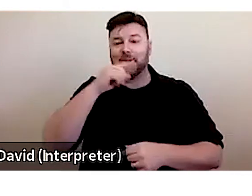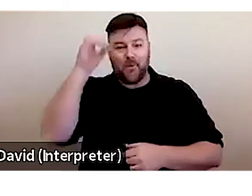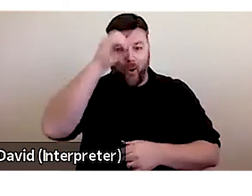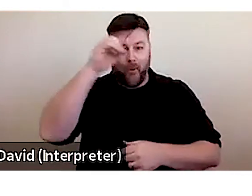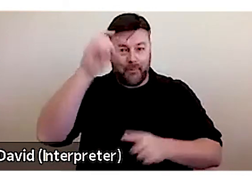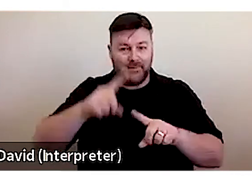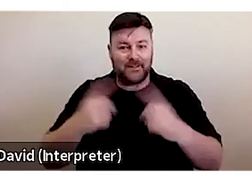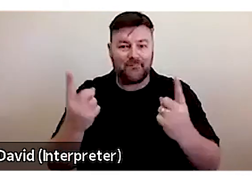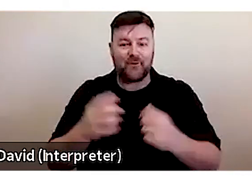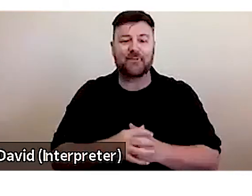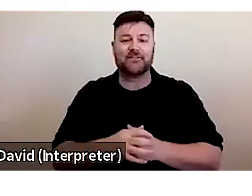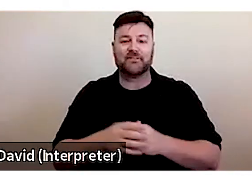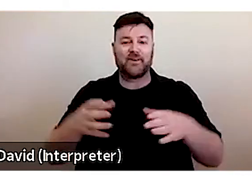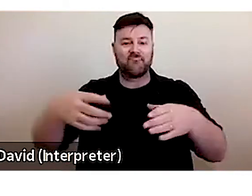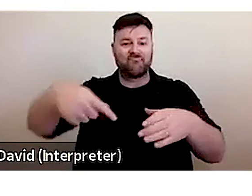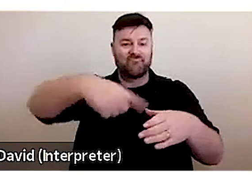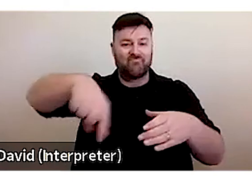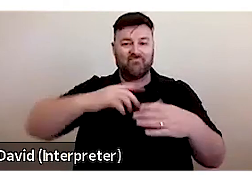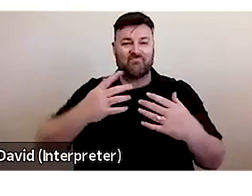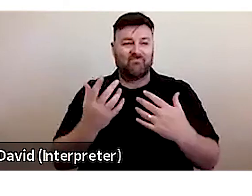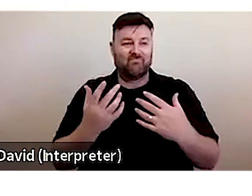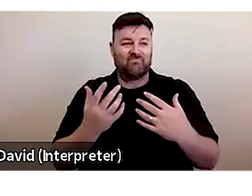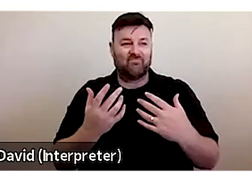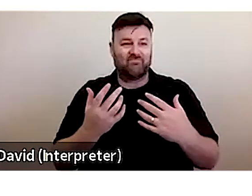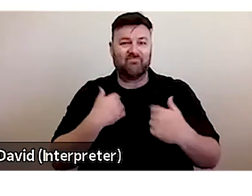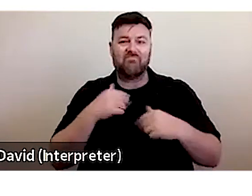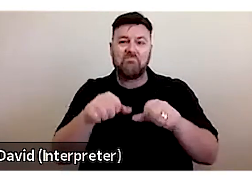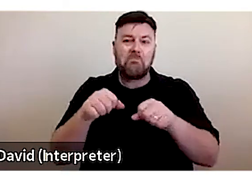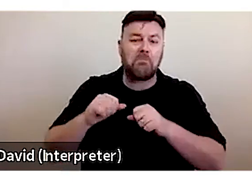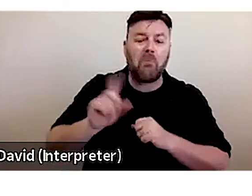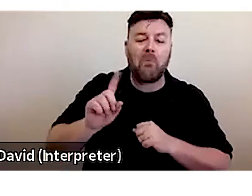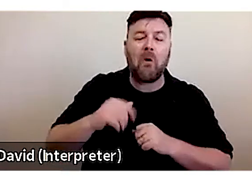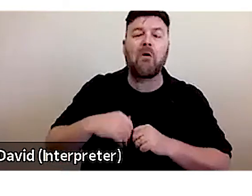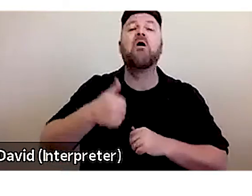See what is about and see who is about and what is working.